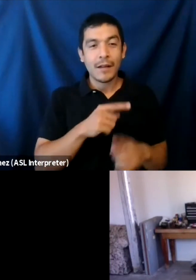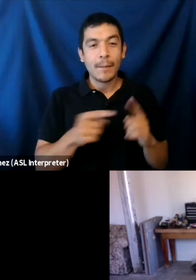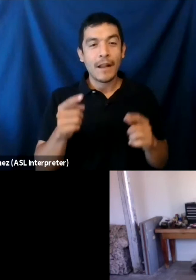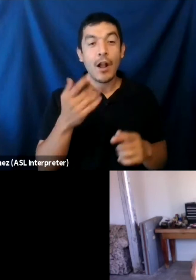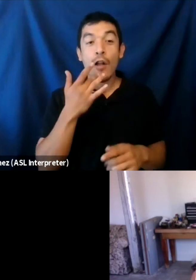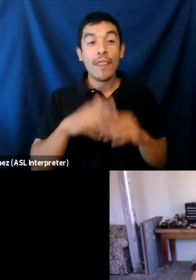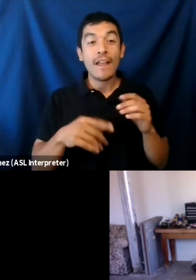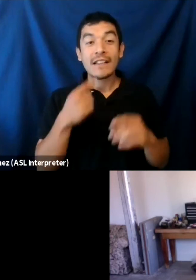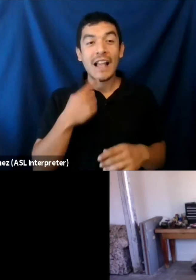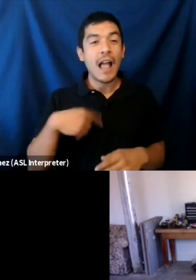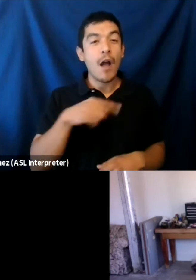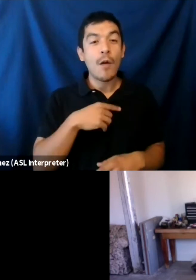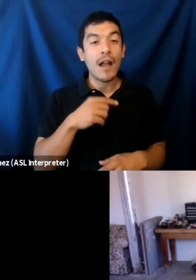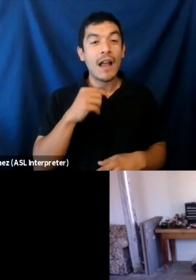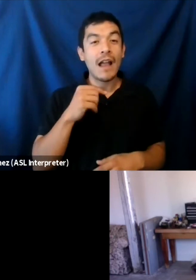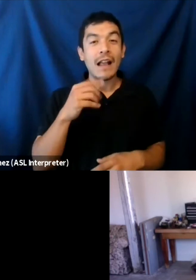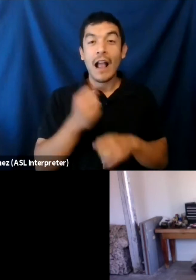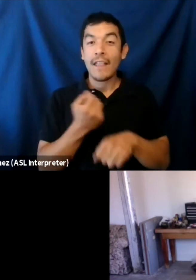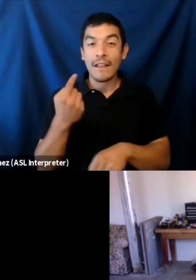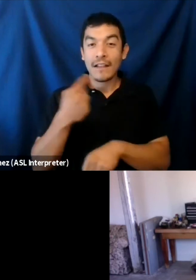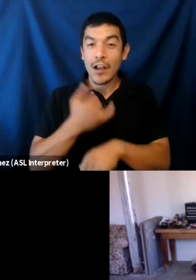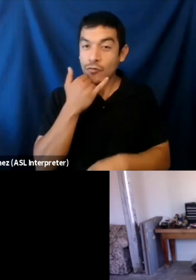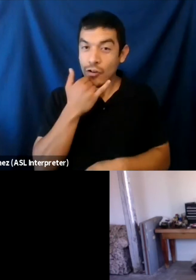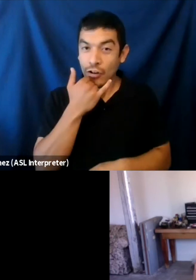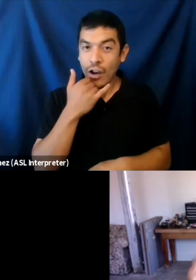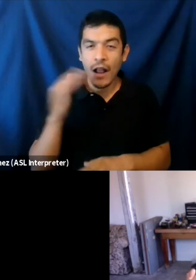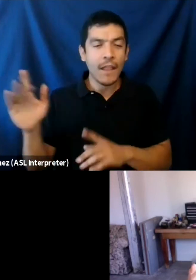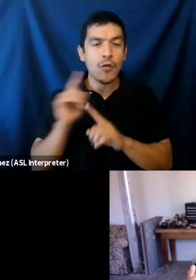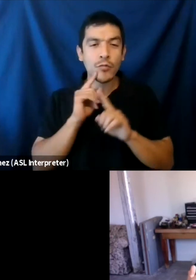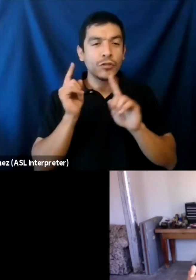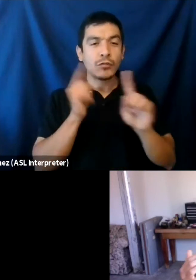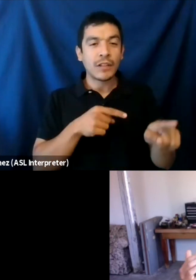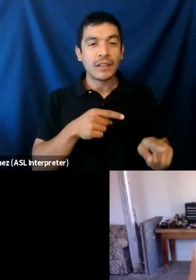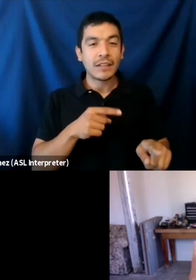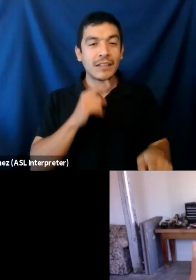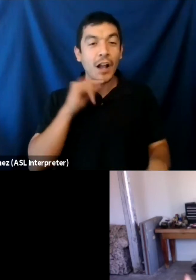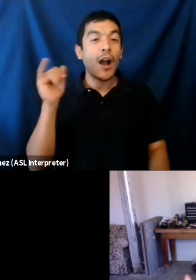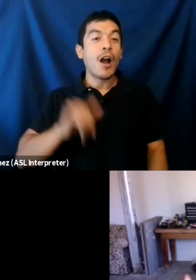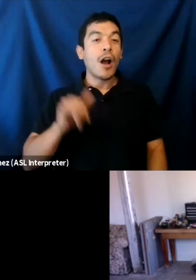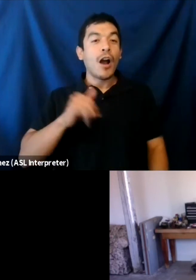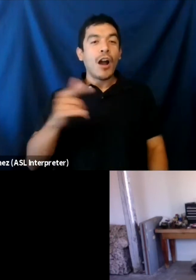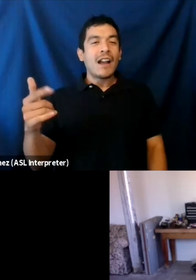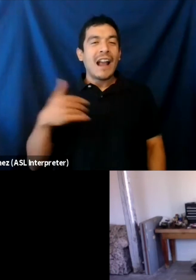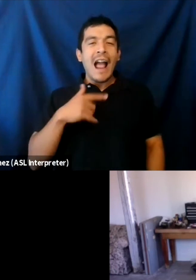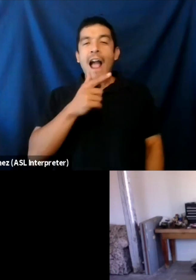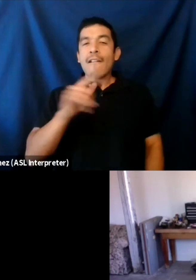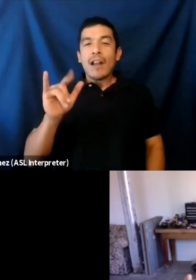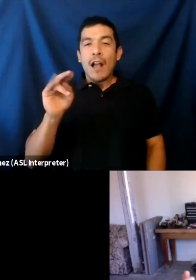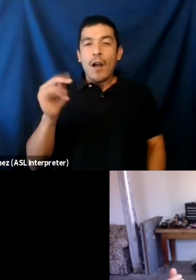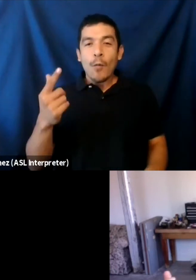oh wait, we got the date wrong, the response to that was, oh wait, there's a left-wing conspiracy,